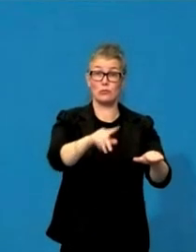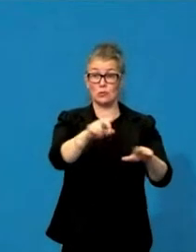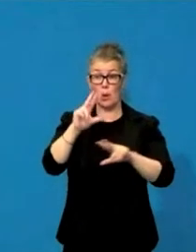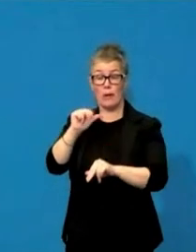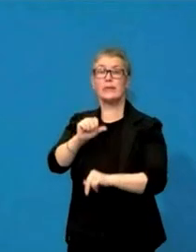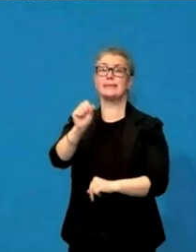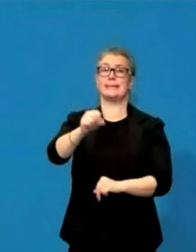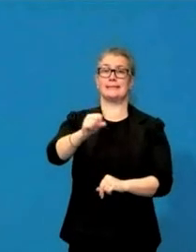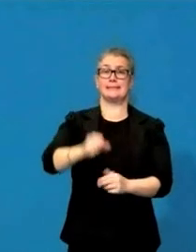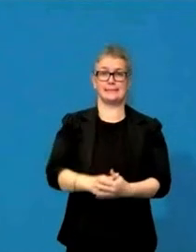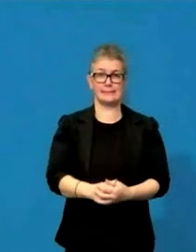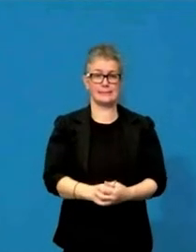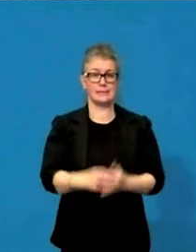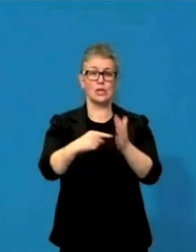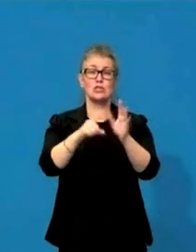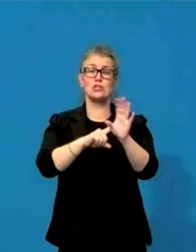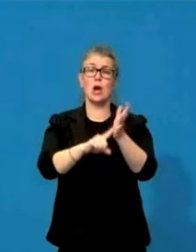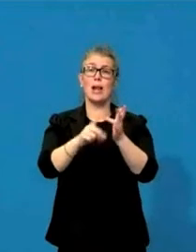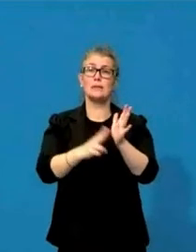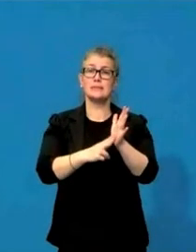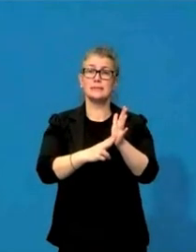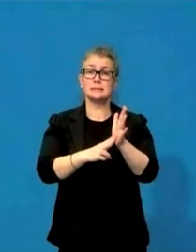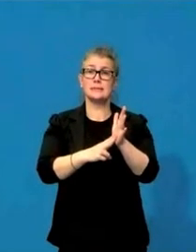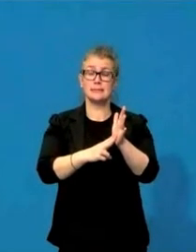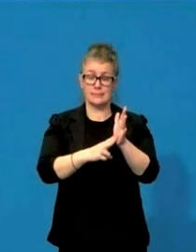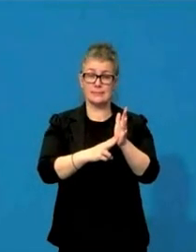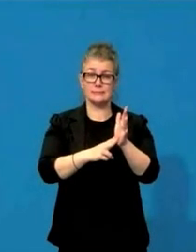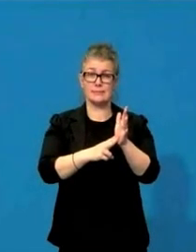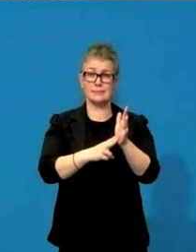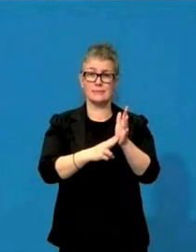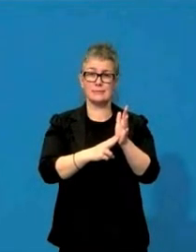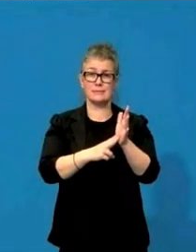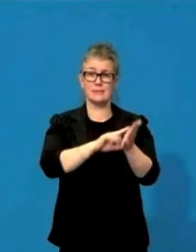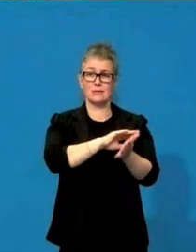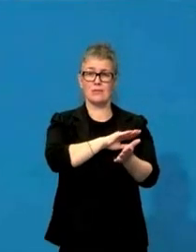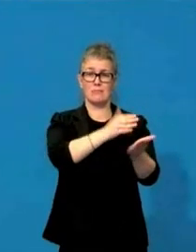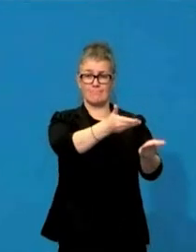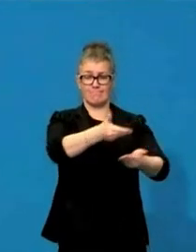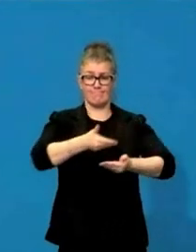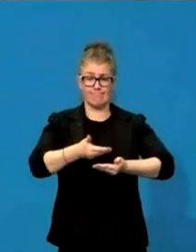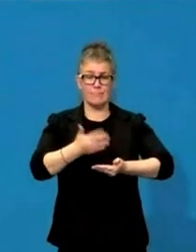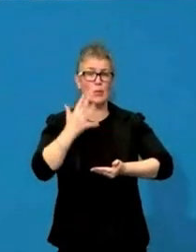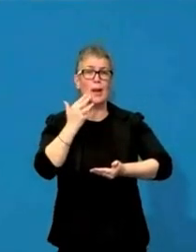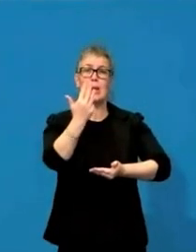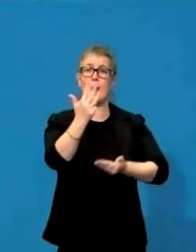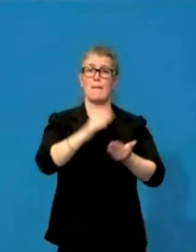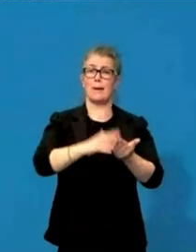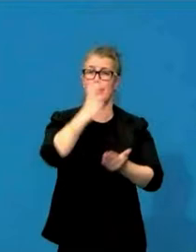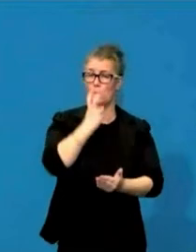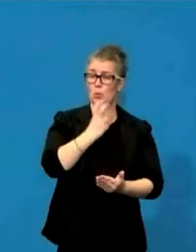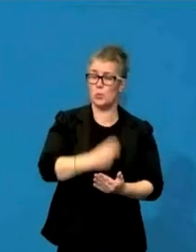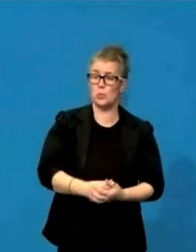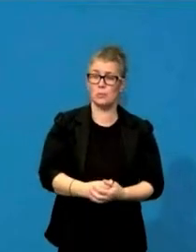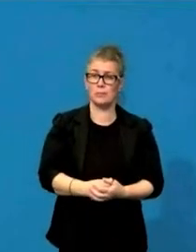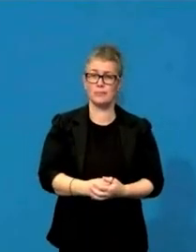Tylon actually came to us when he was nine months old because the relationship that my